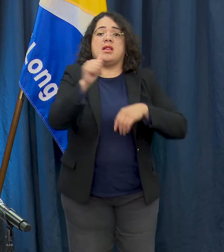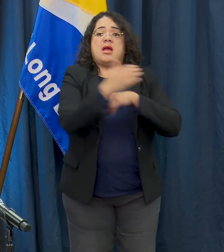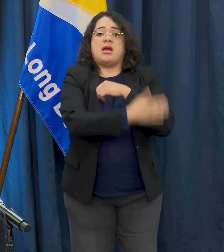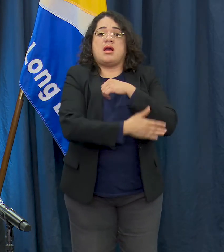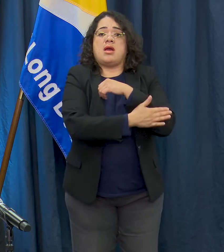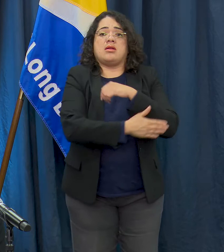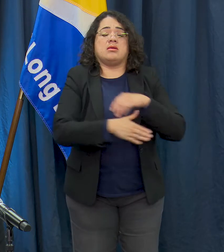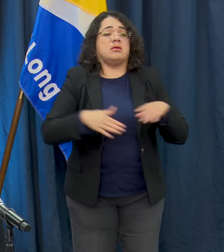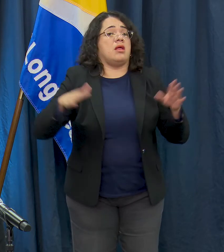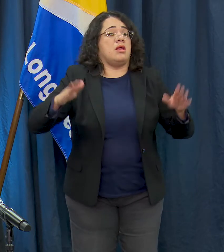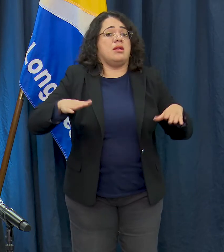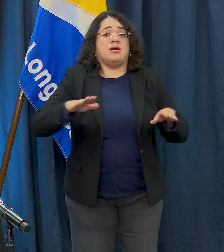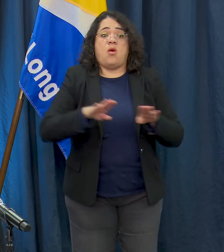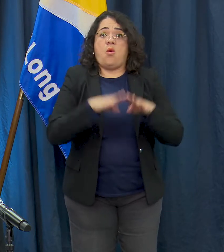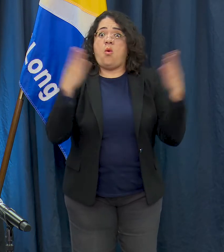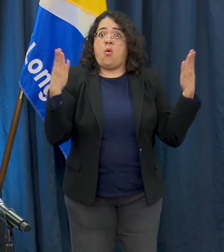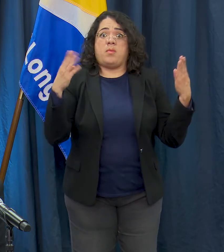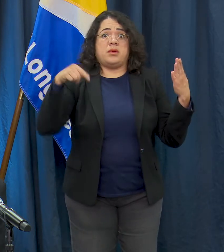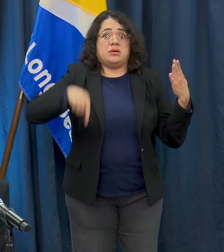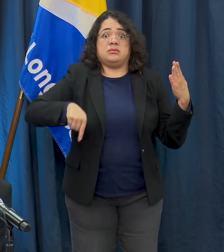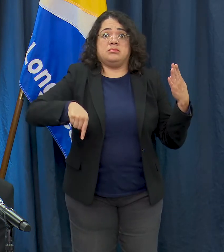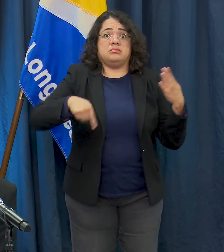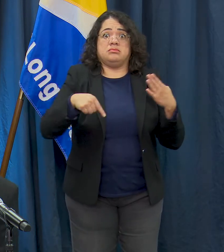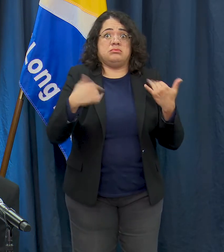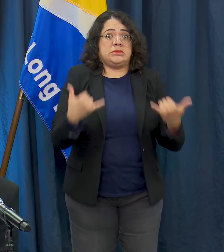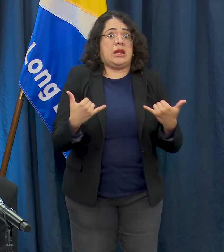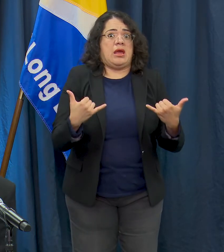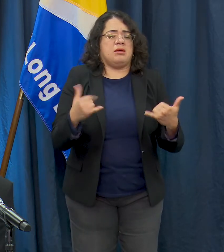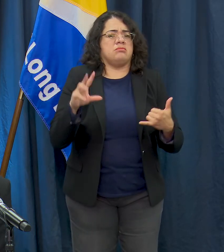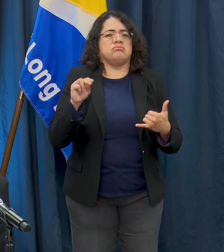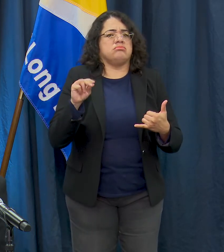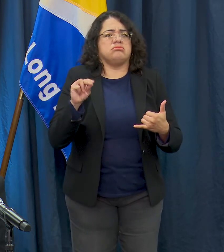reopening today. They're waiting completely for on